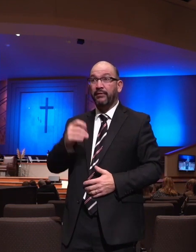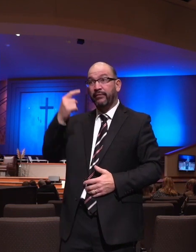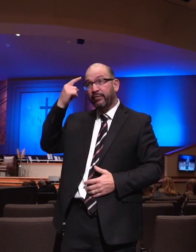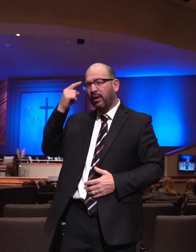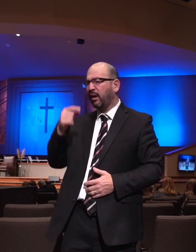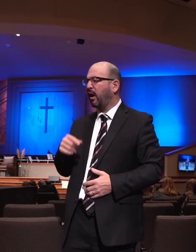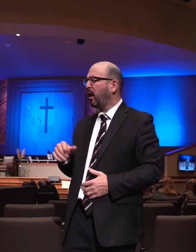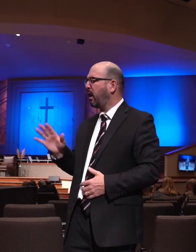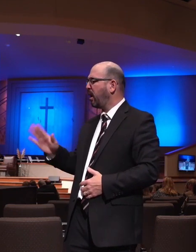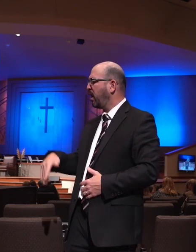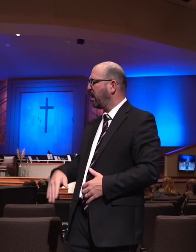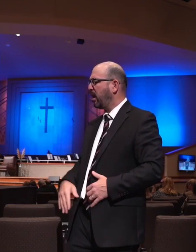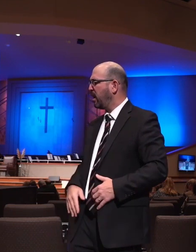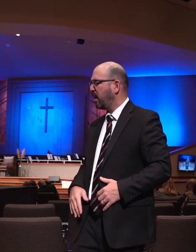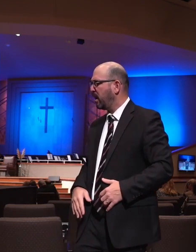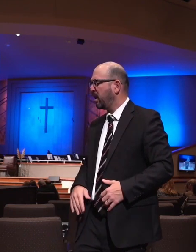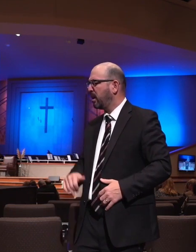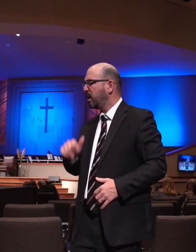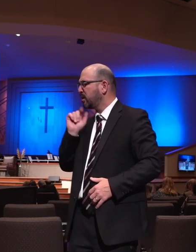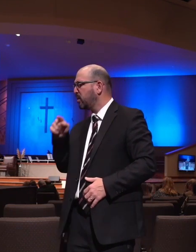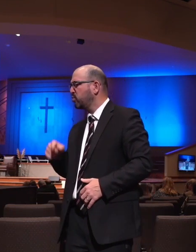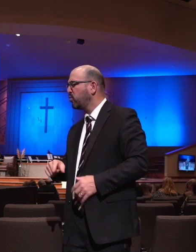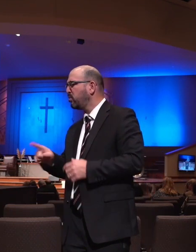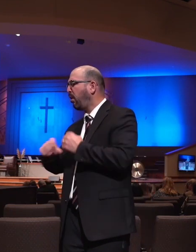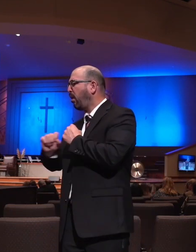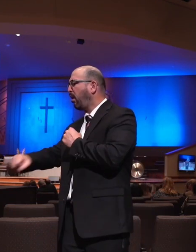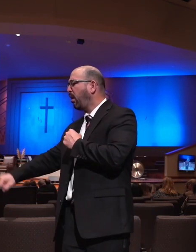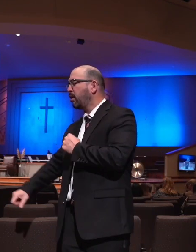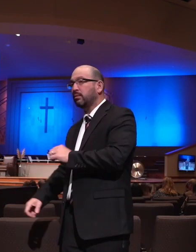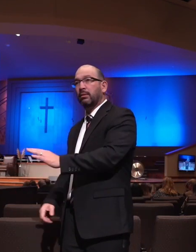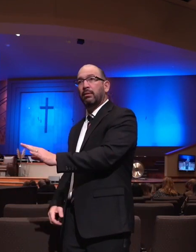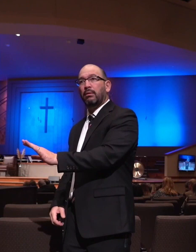of pulling that out of that well go back to your Luke chapter 4 and turn over to